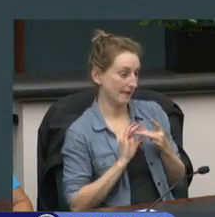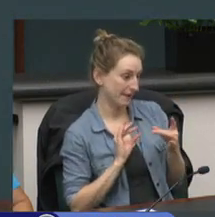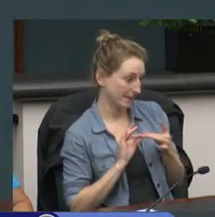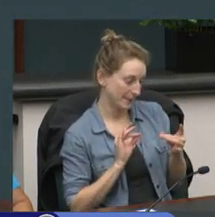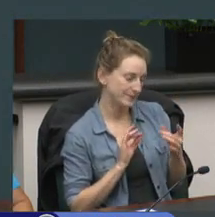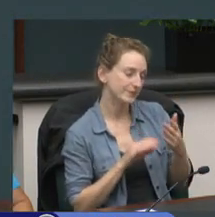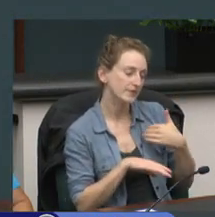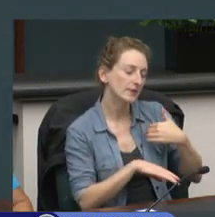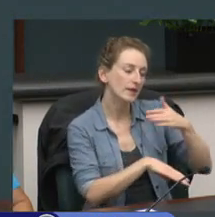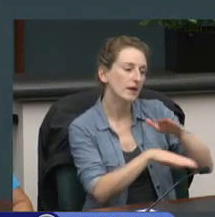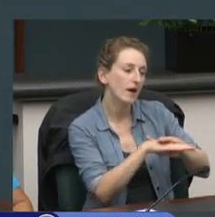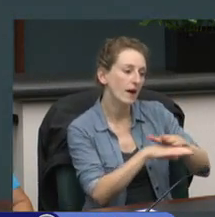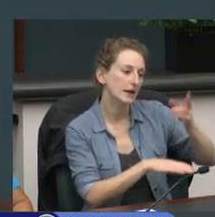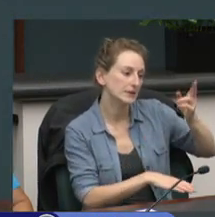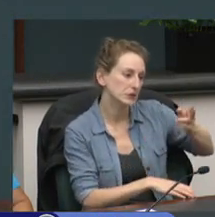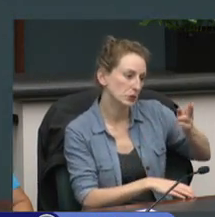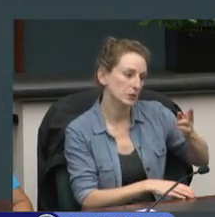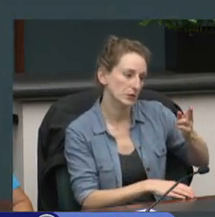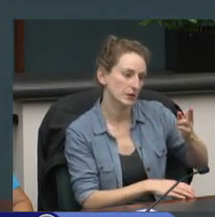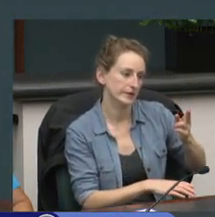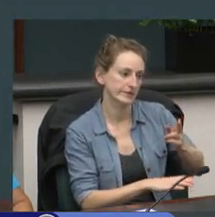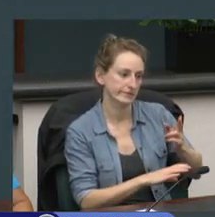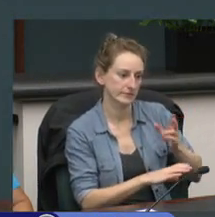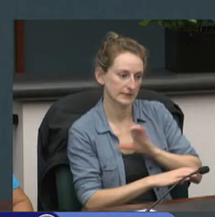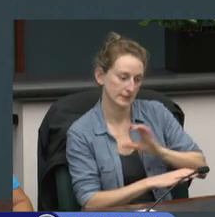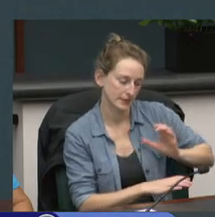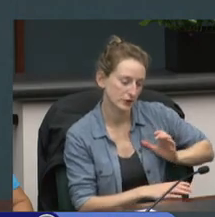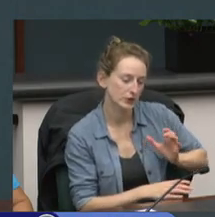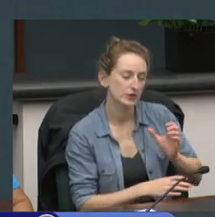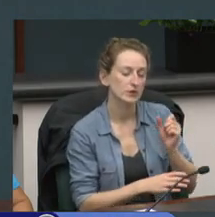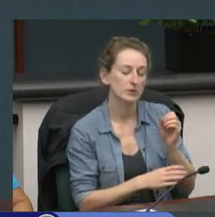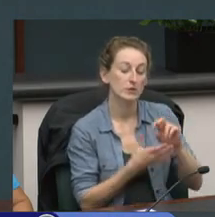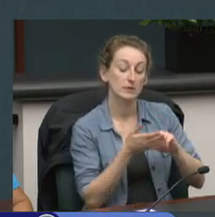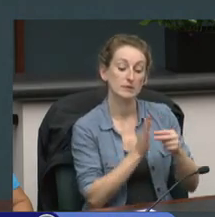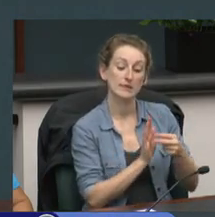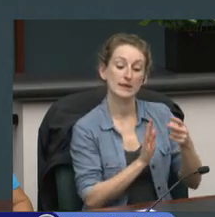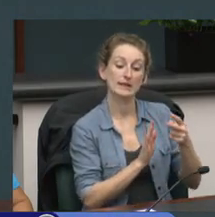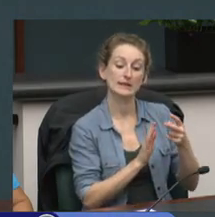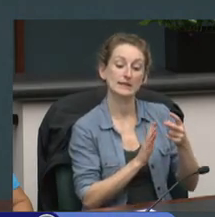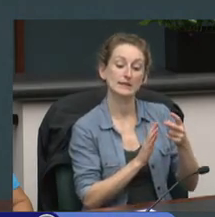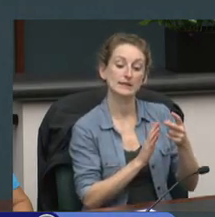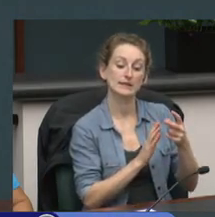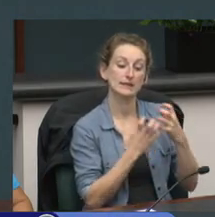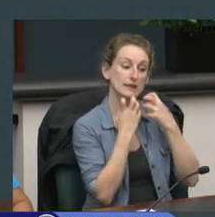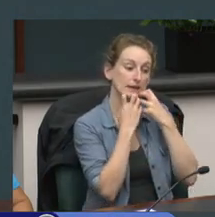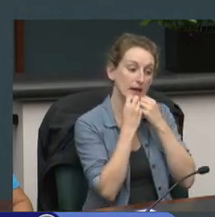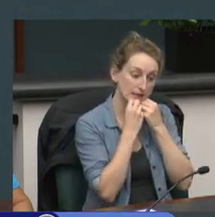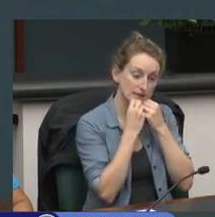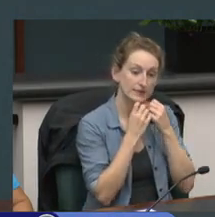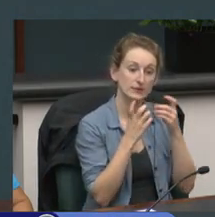Commission and the protections are complicated in the conservation district